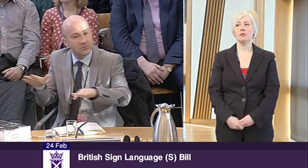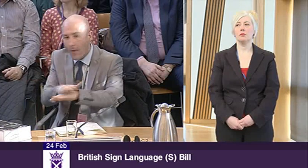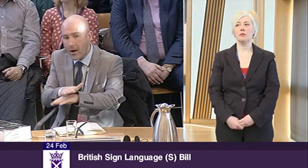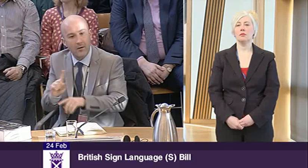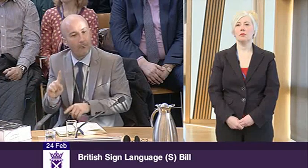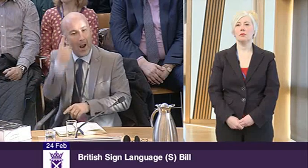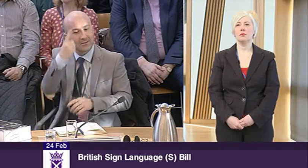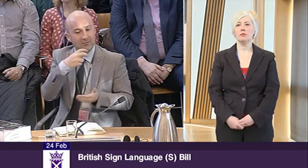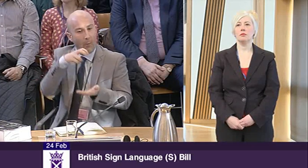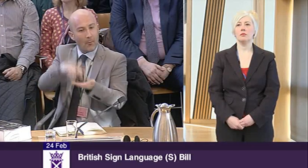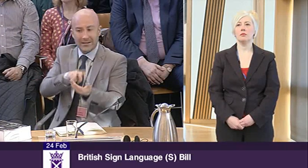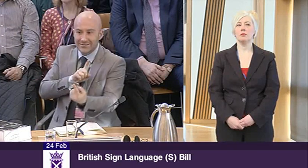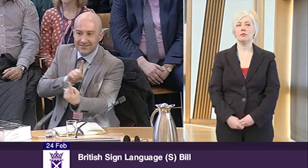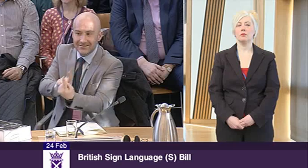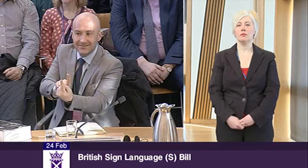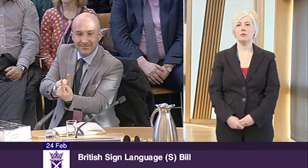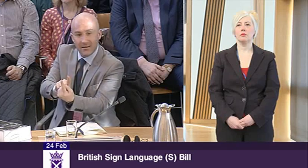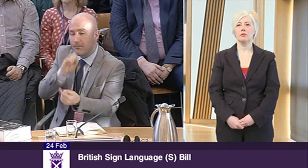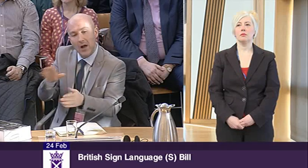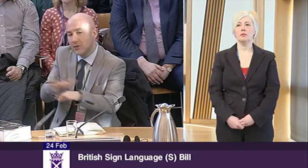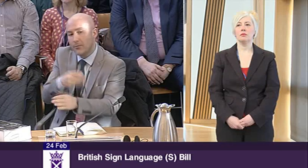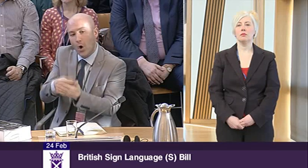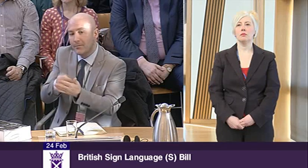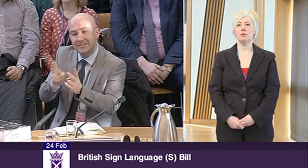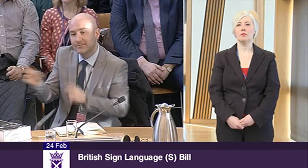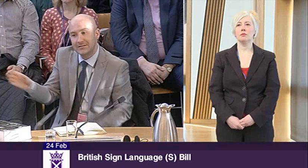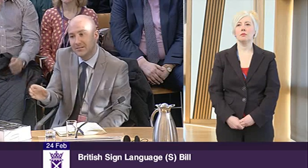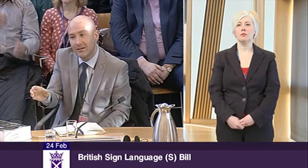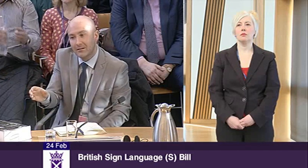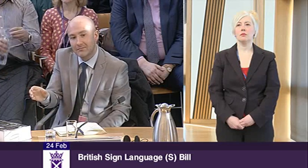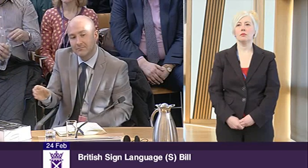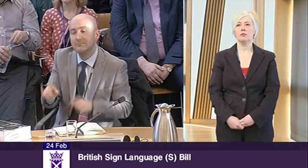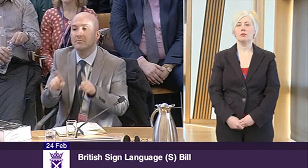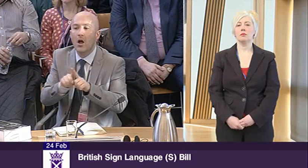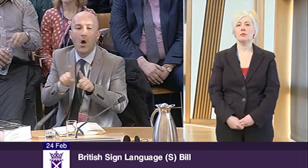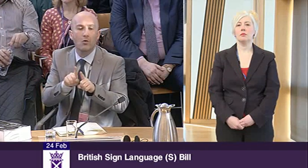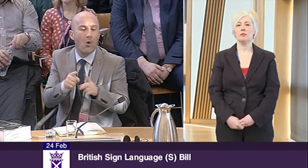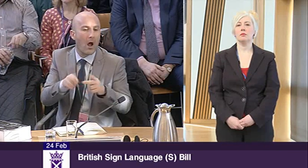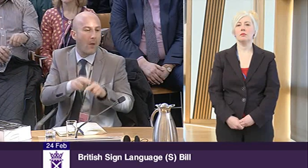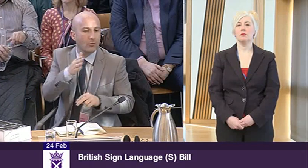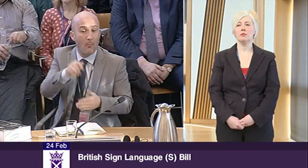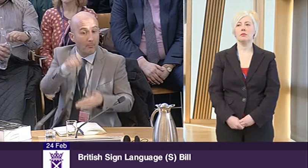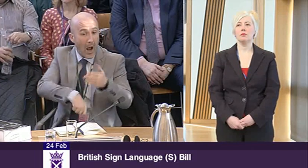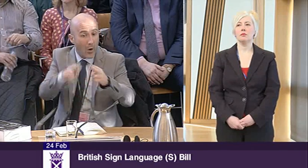not cover that. It covers the cost of the first appointment, but not the interpreting